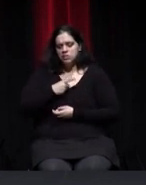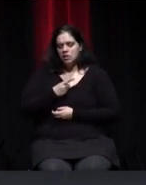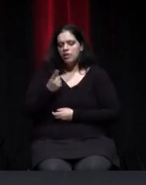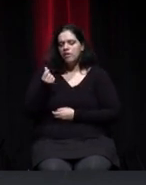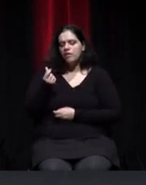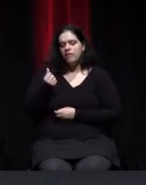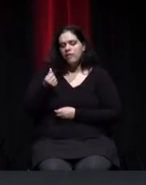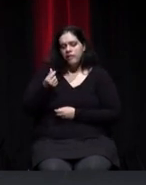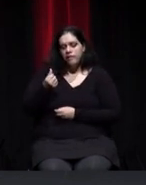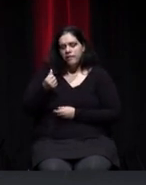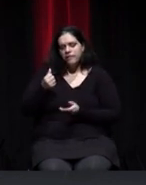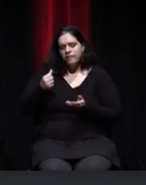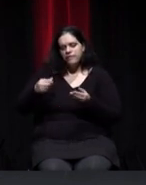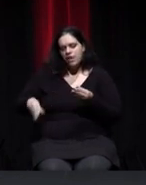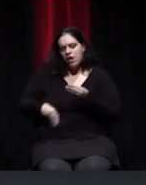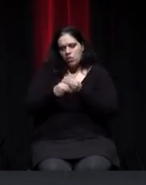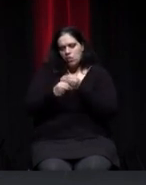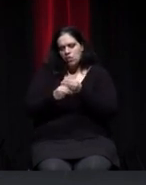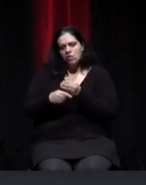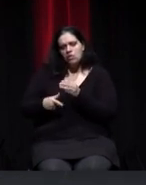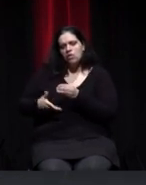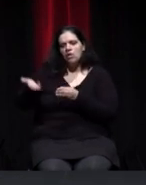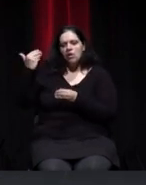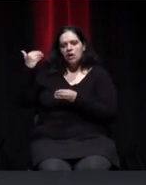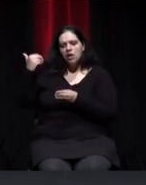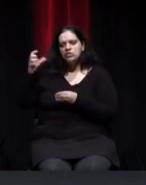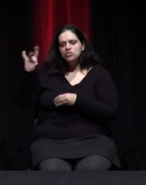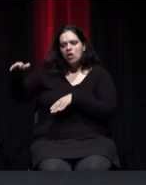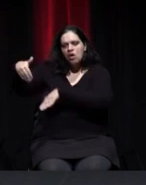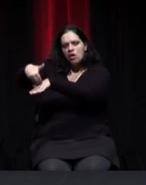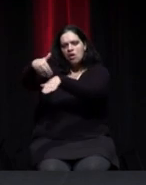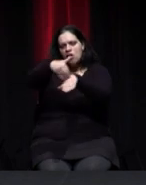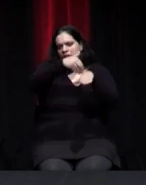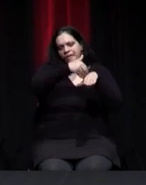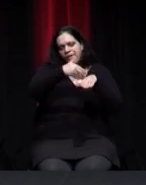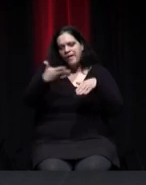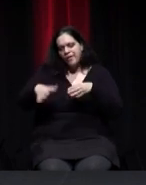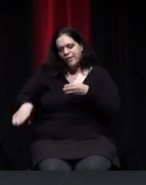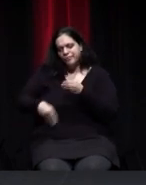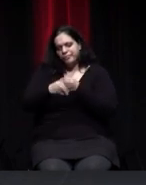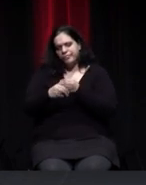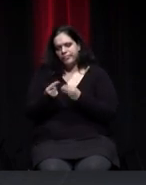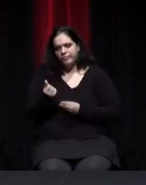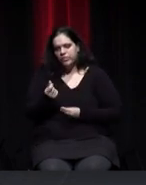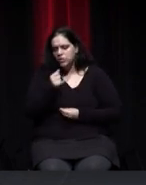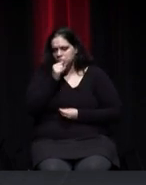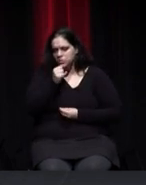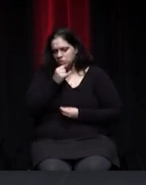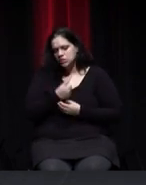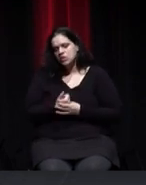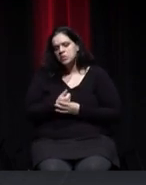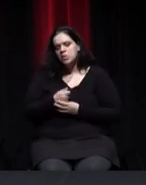to what, so far, was in the field of subjectivity. I keep thinking, for example, of what professor Wilson